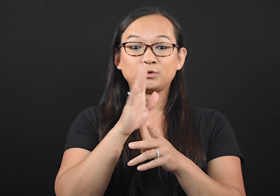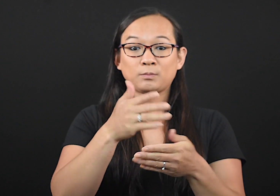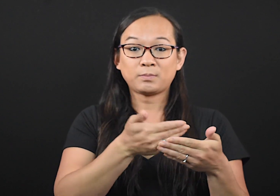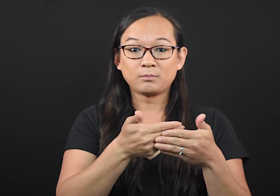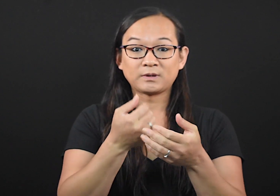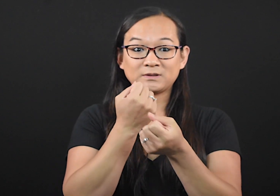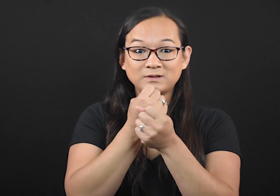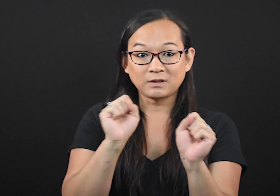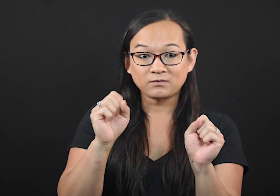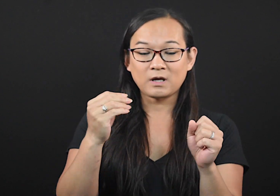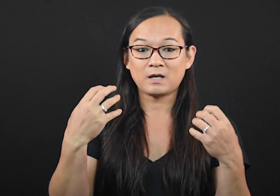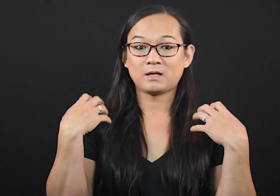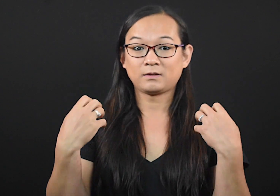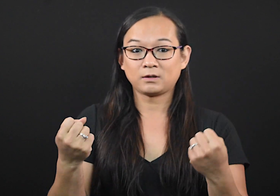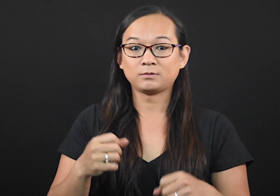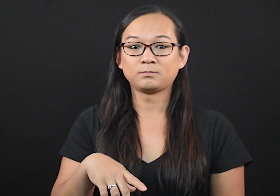period after you complete isolation. Keeping your baby safe and healthy